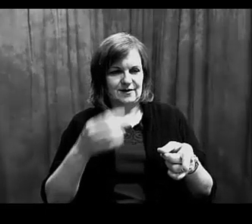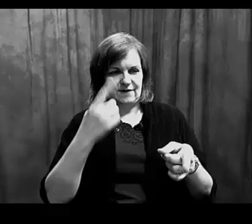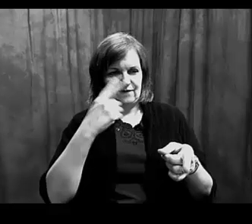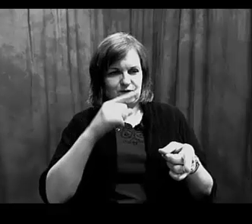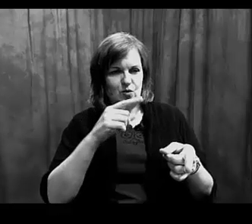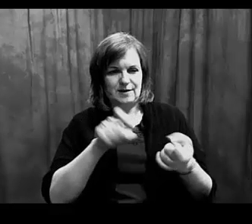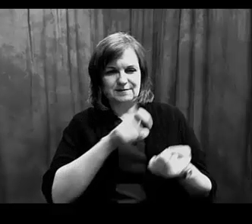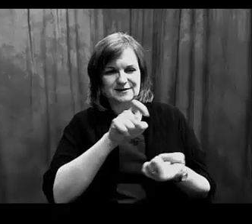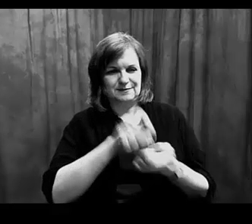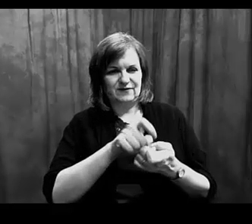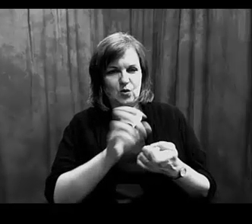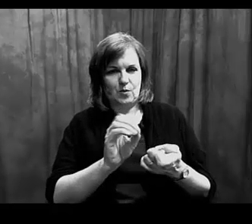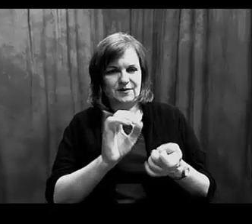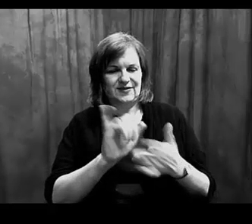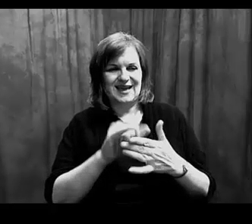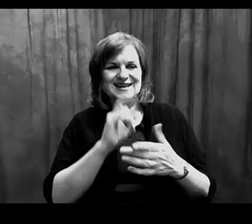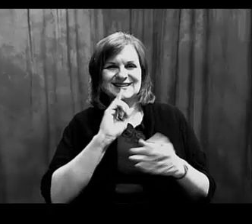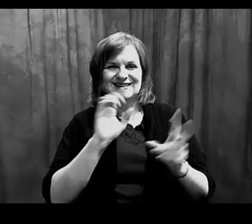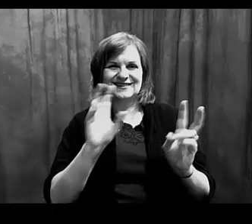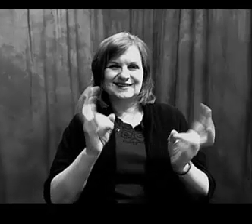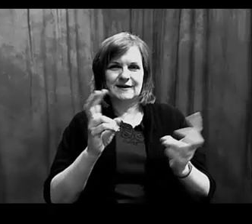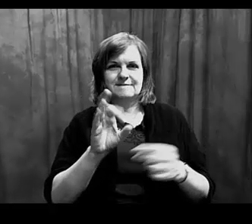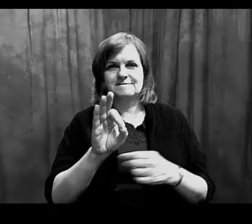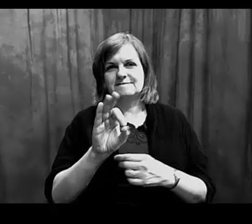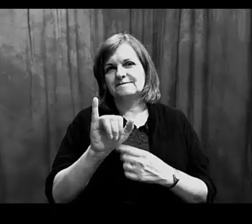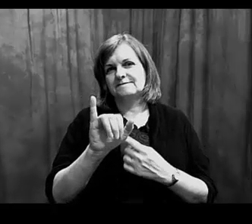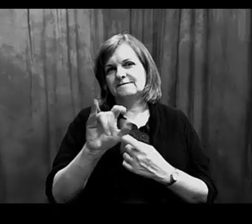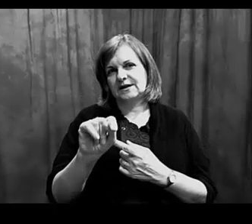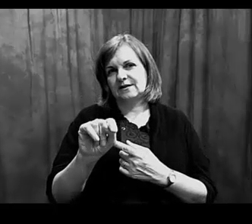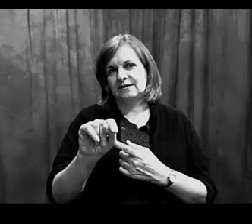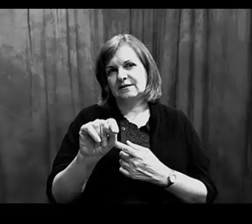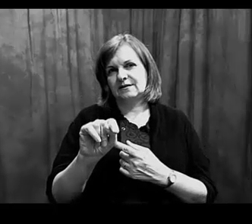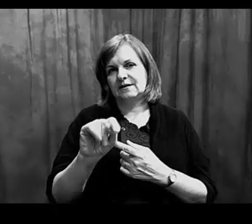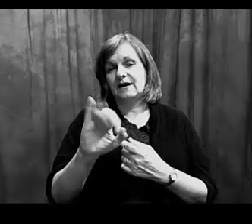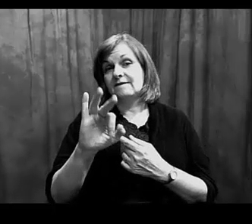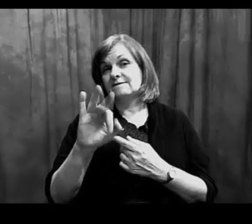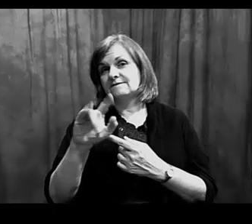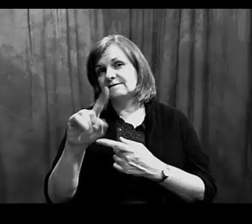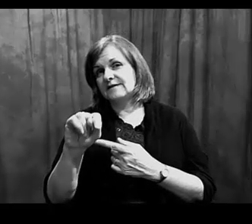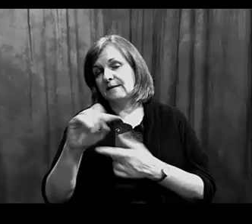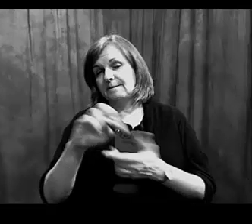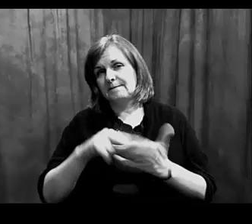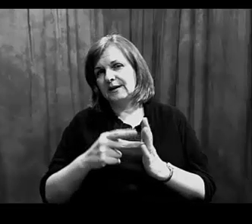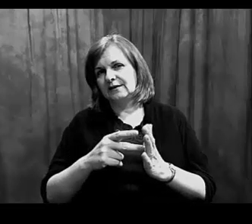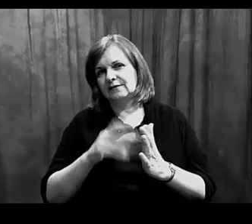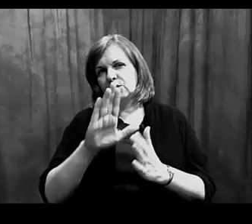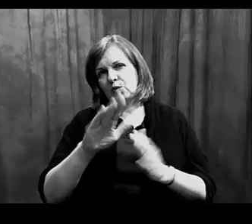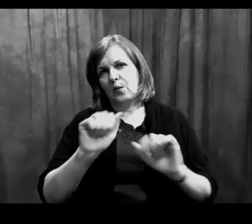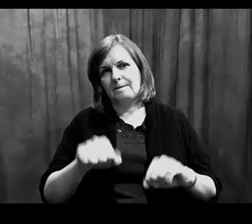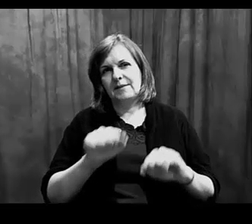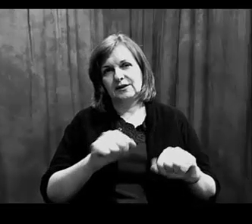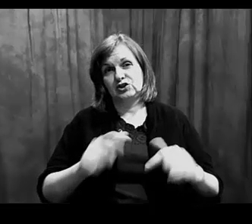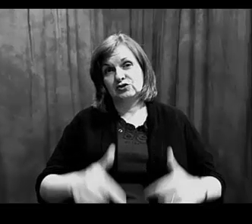for a population over time so this is something known as natural selection